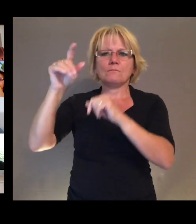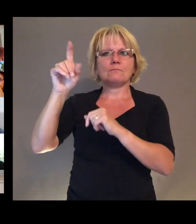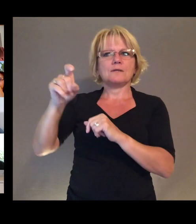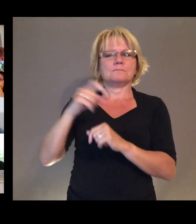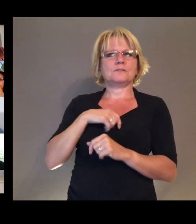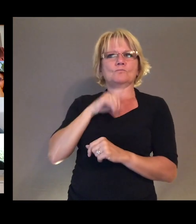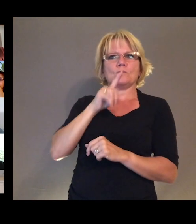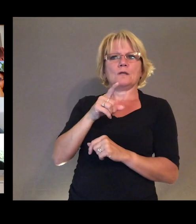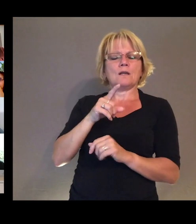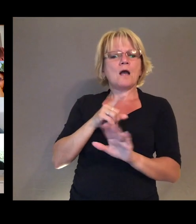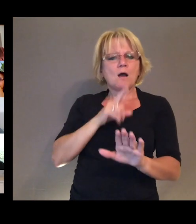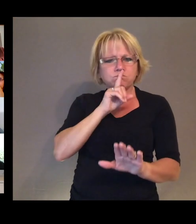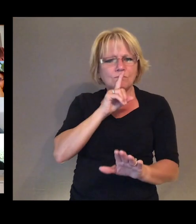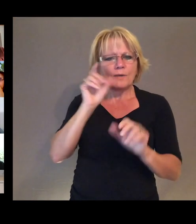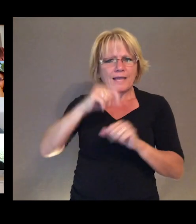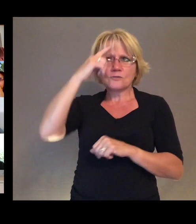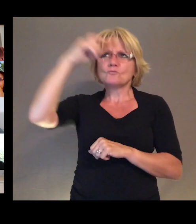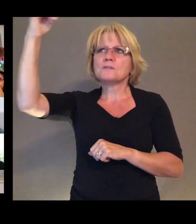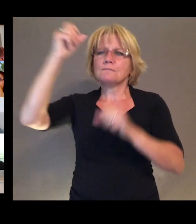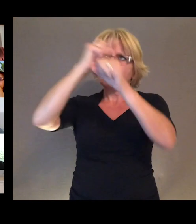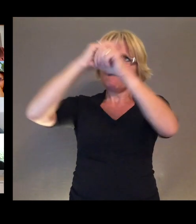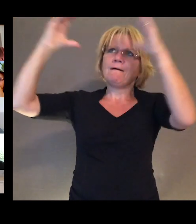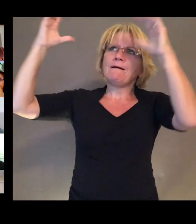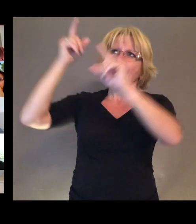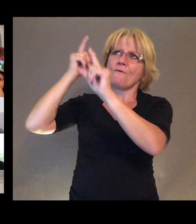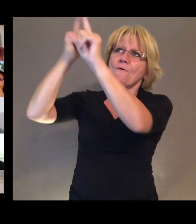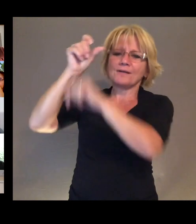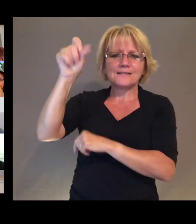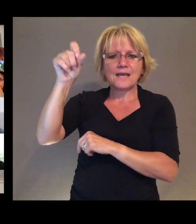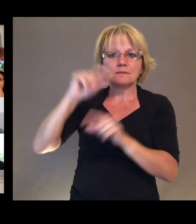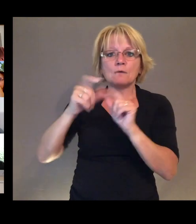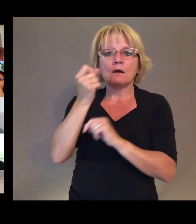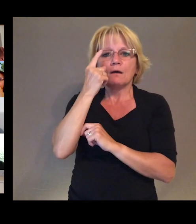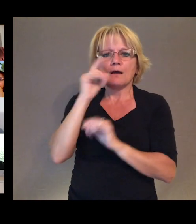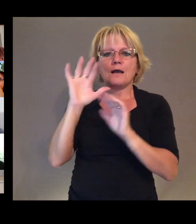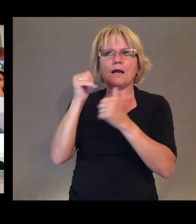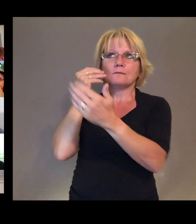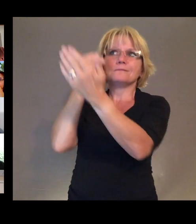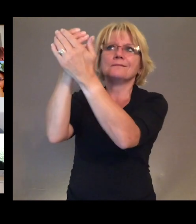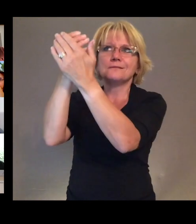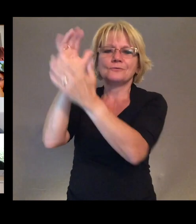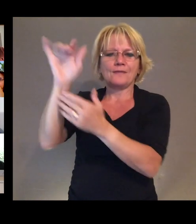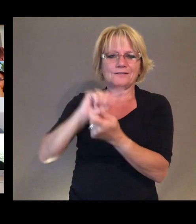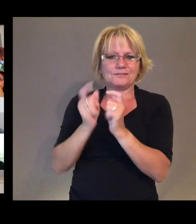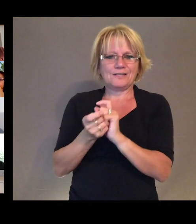and I'm not saying we should limit our vision, but we need to have ways to get to the type of change we want. We shouldn't be afraid to dream big,